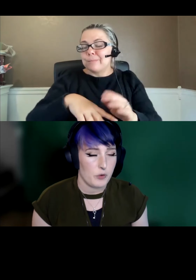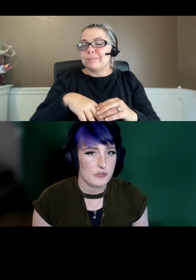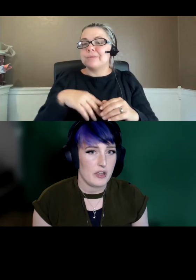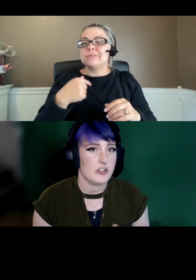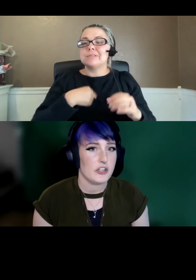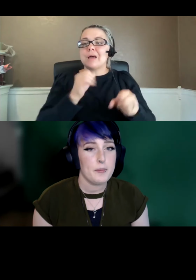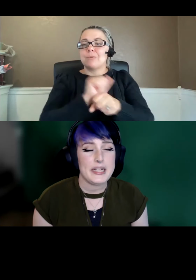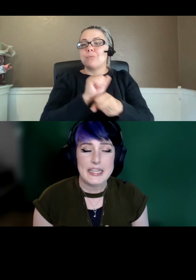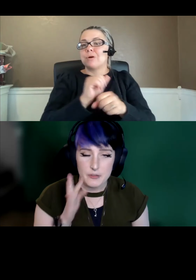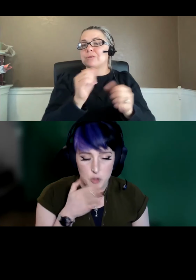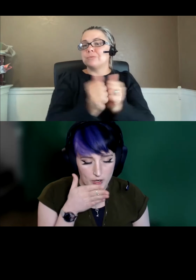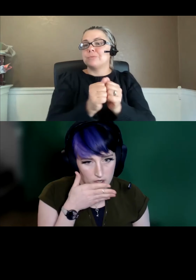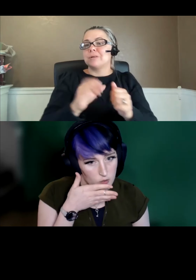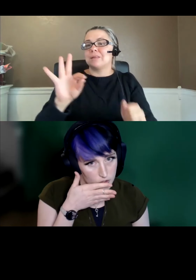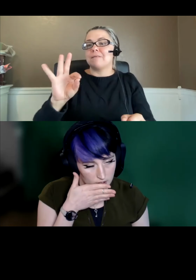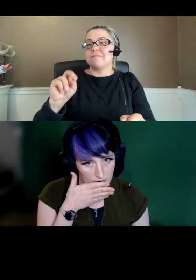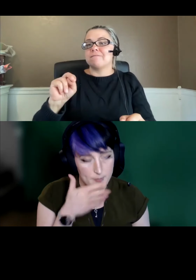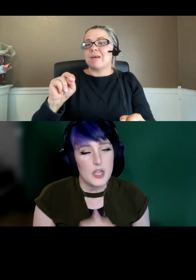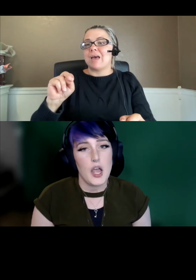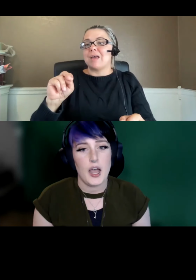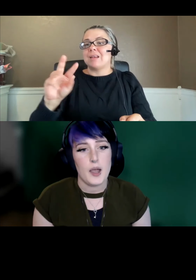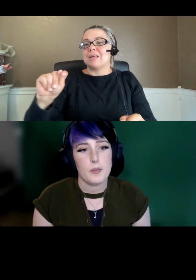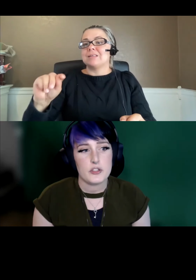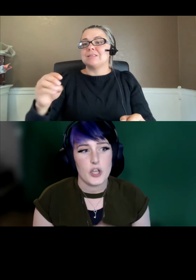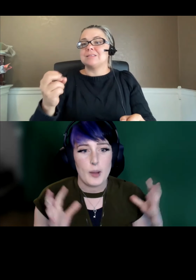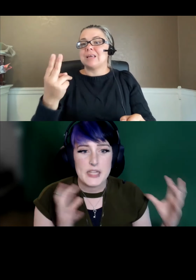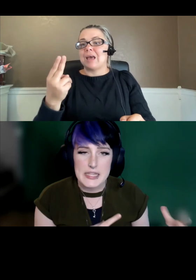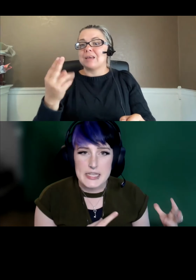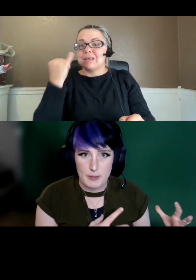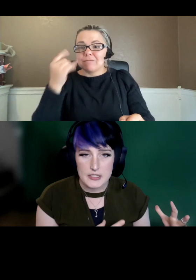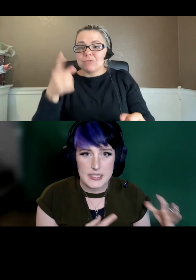at a Fortune 500 company (if you want to know just look it up). So I'm taking the experiences